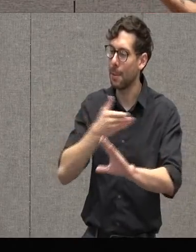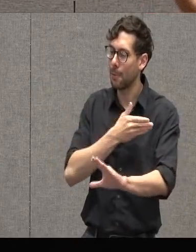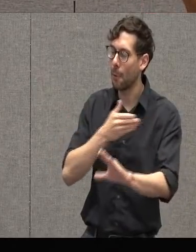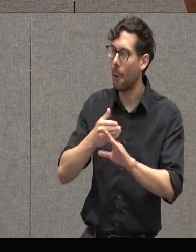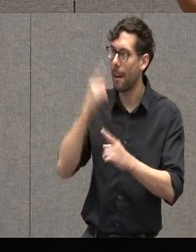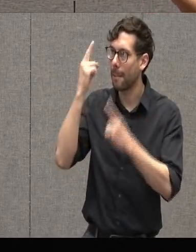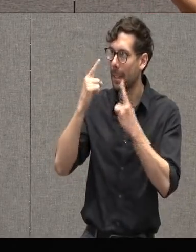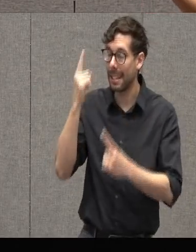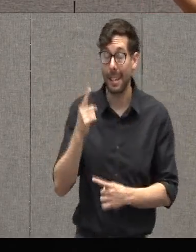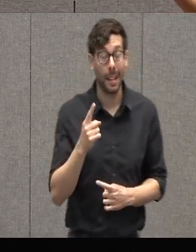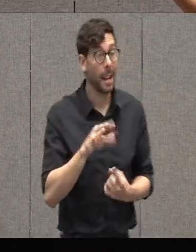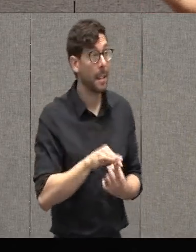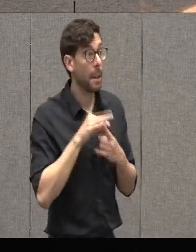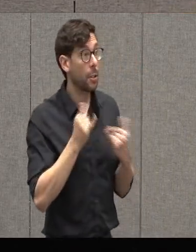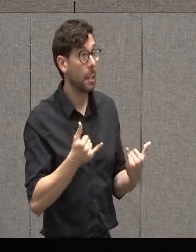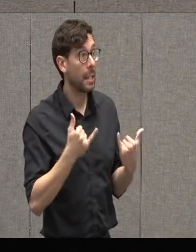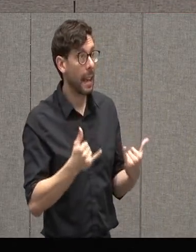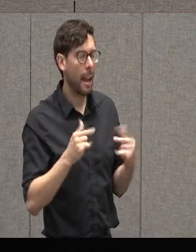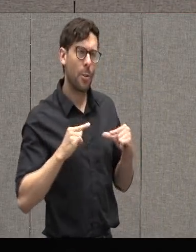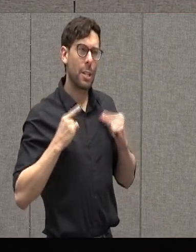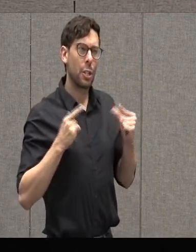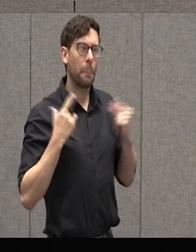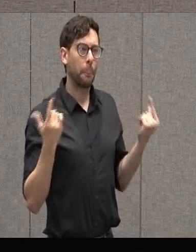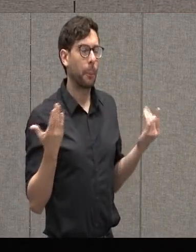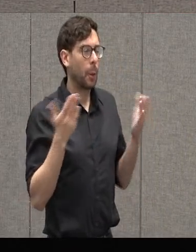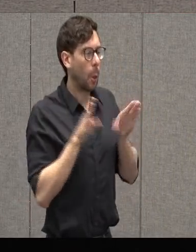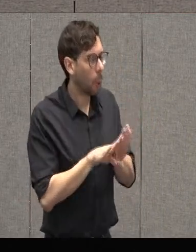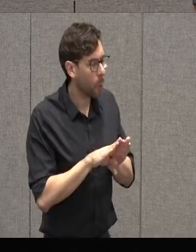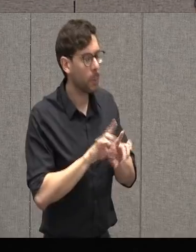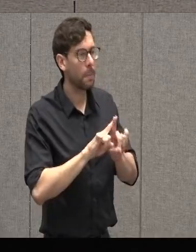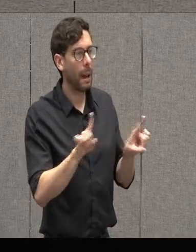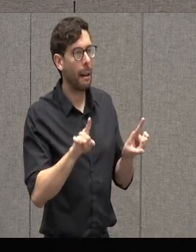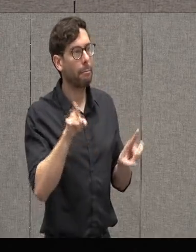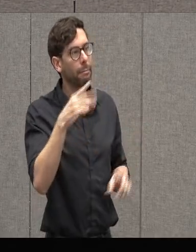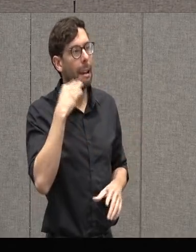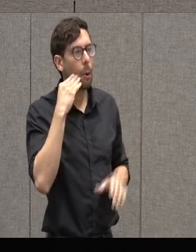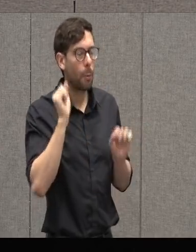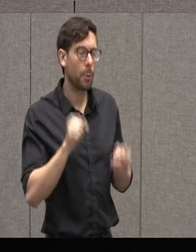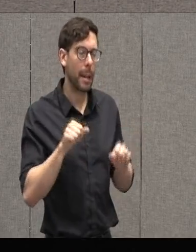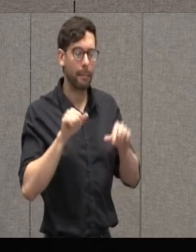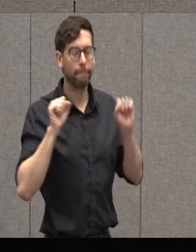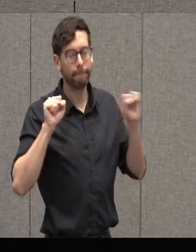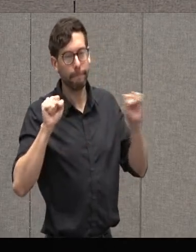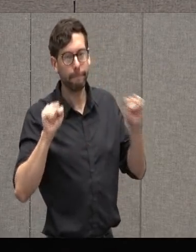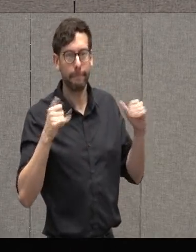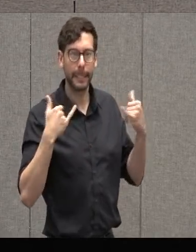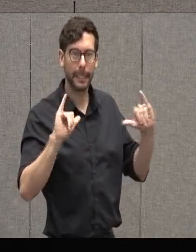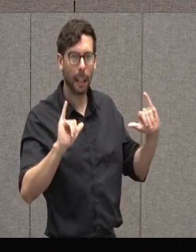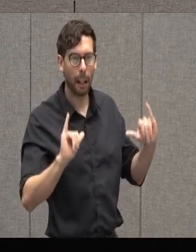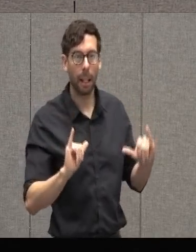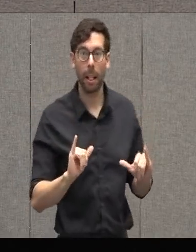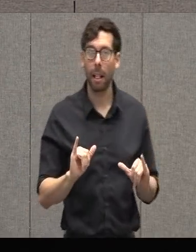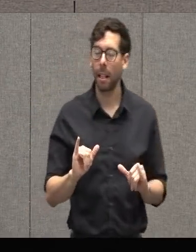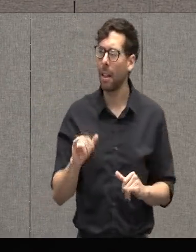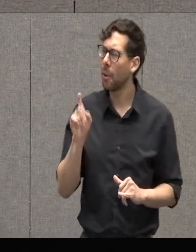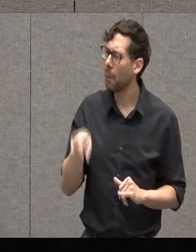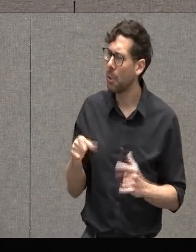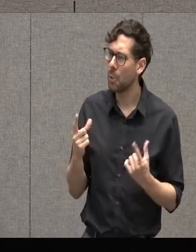but we can definitely have a gym at home. Should we do a little bit more? Let's do it. Okay, what should we do? Maybe half, because I was doing full stars.